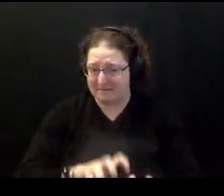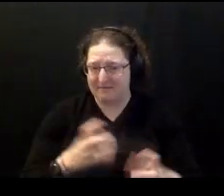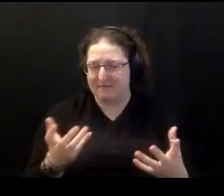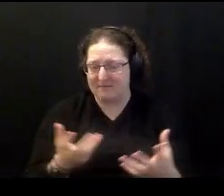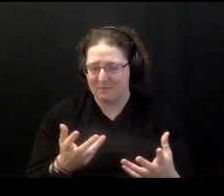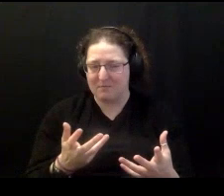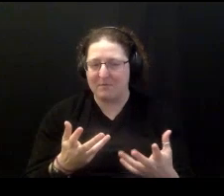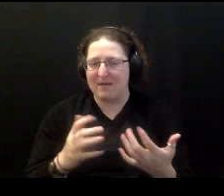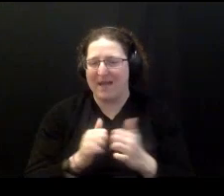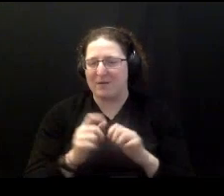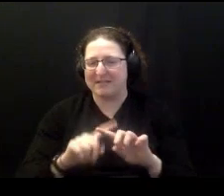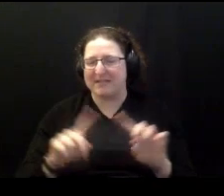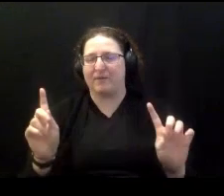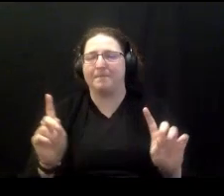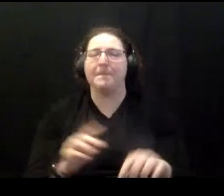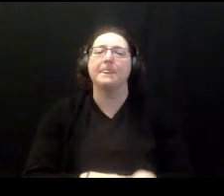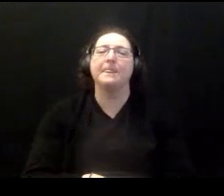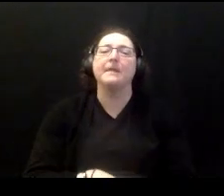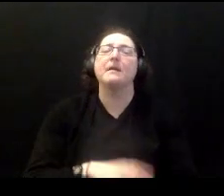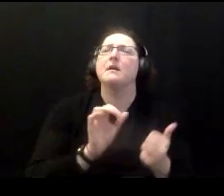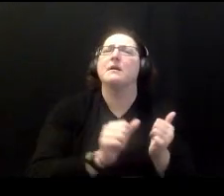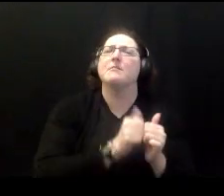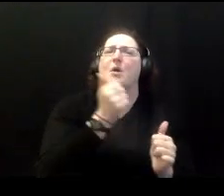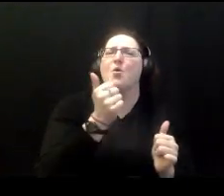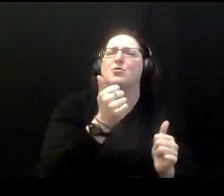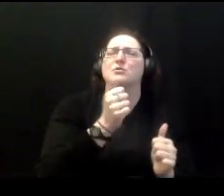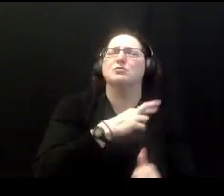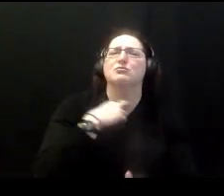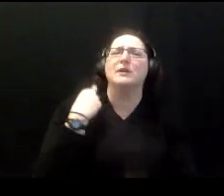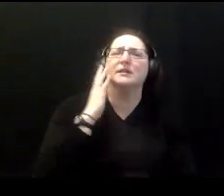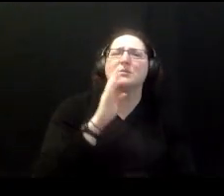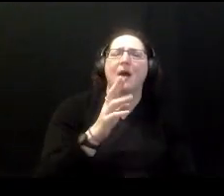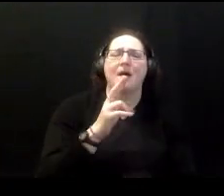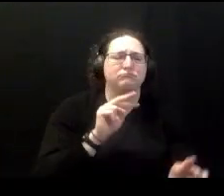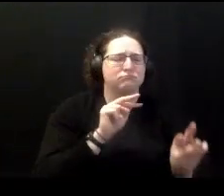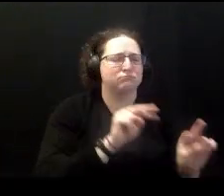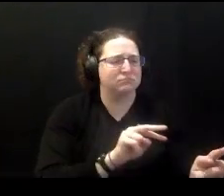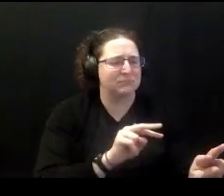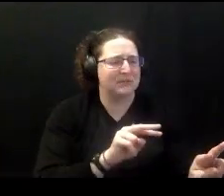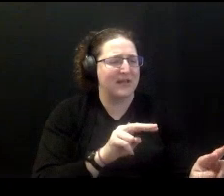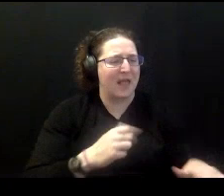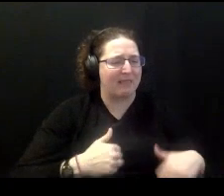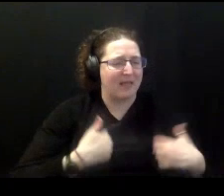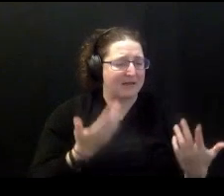of threats and hazards in terms of lives lost, interruption to operations, and financial cost.